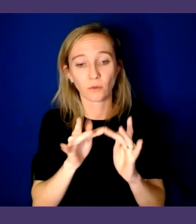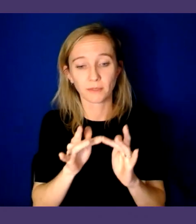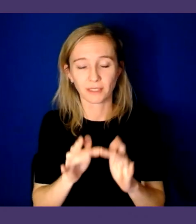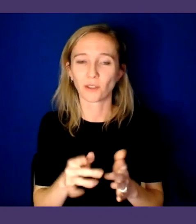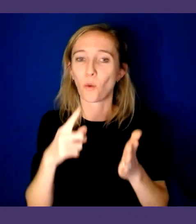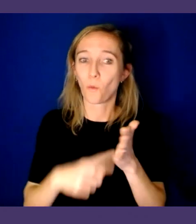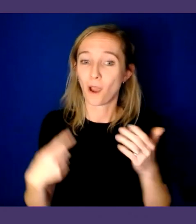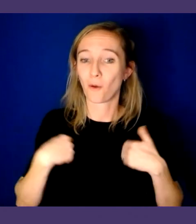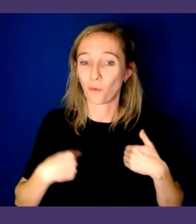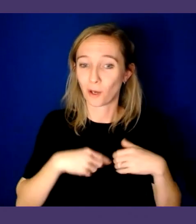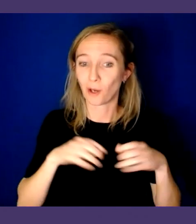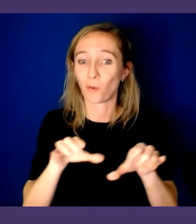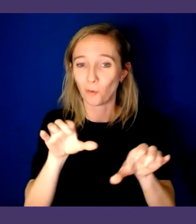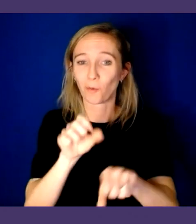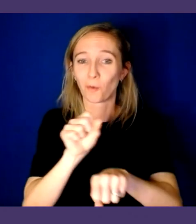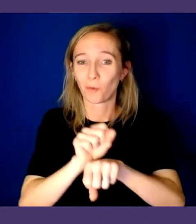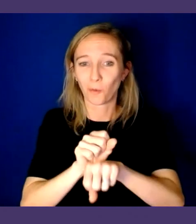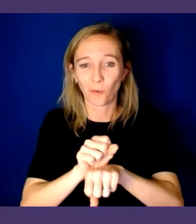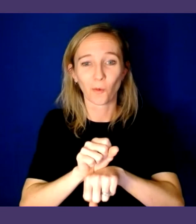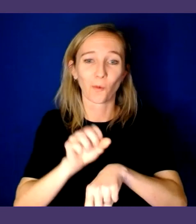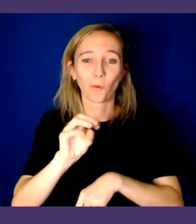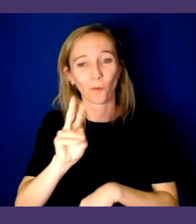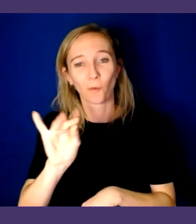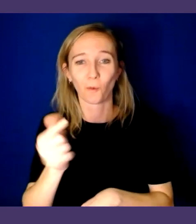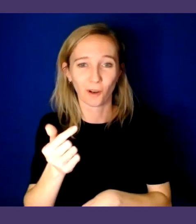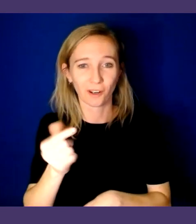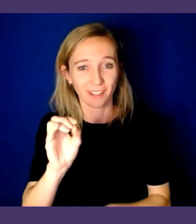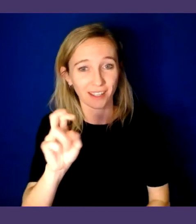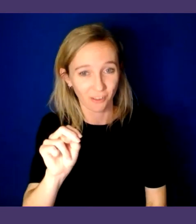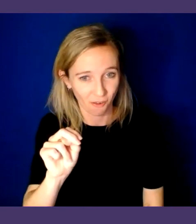Accessibility Activities and Publications."